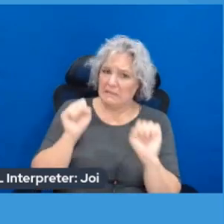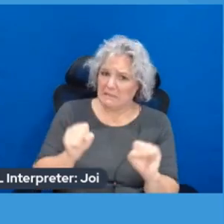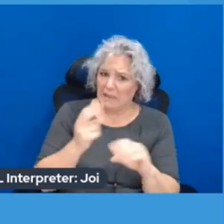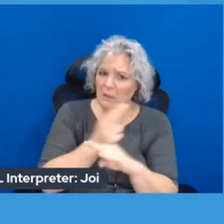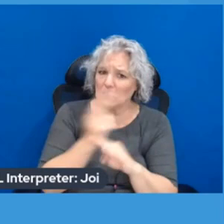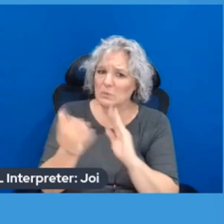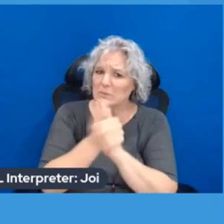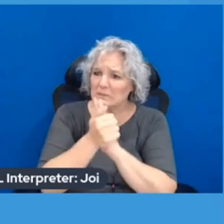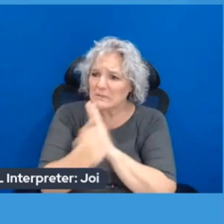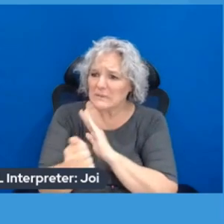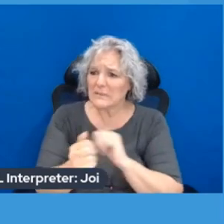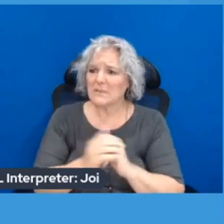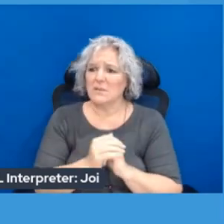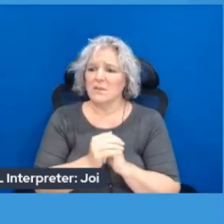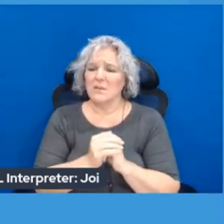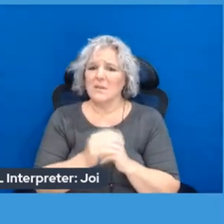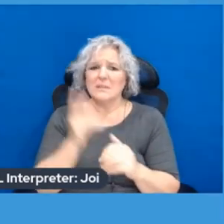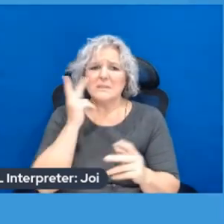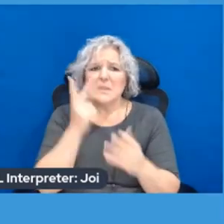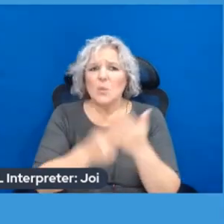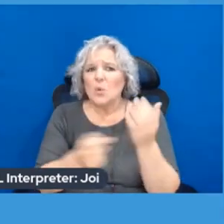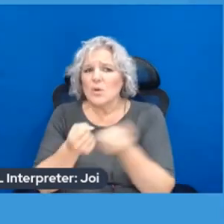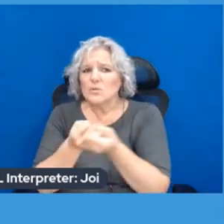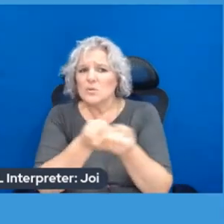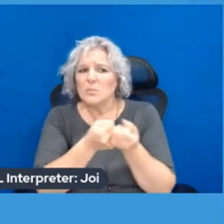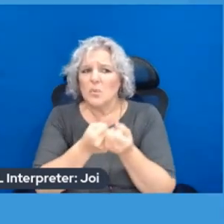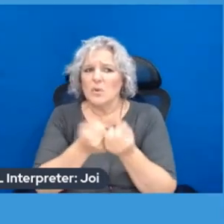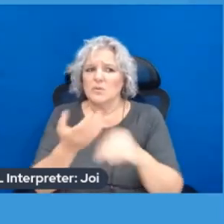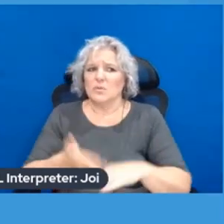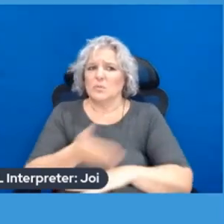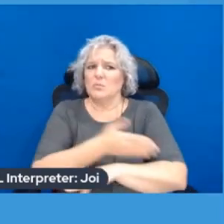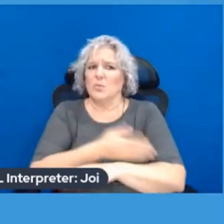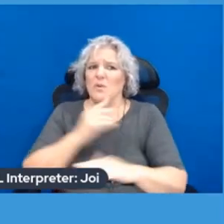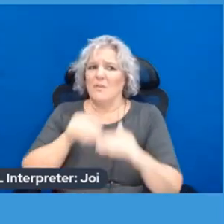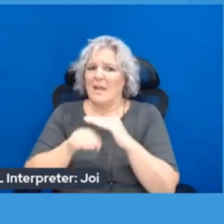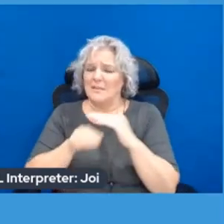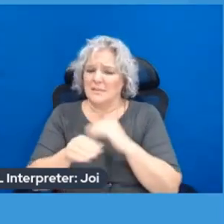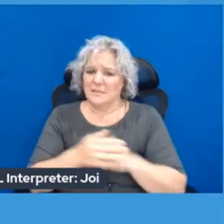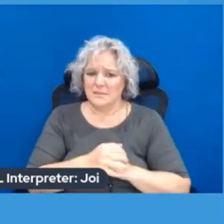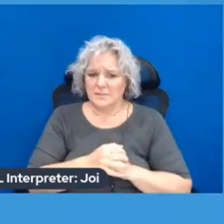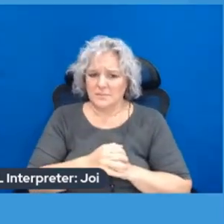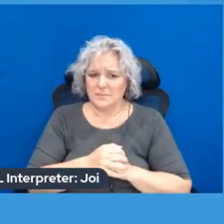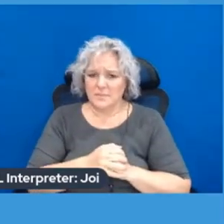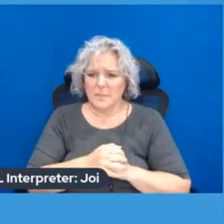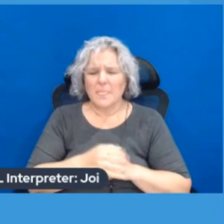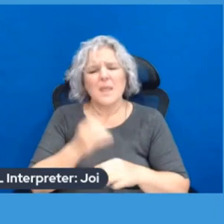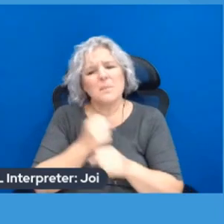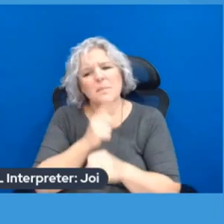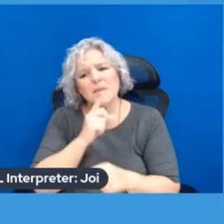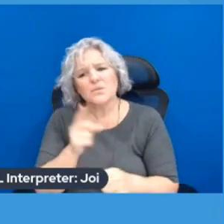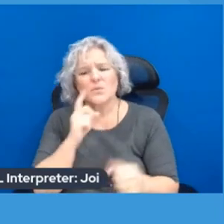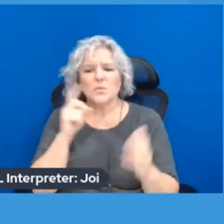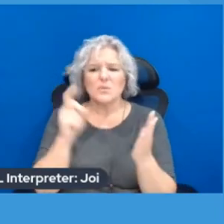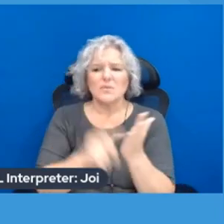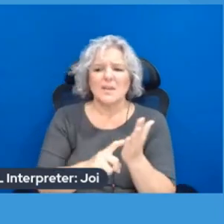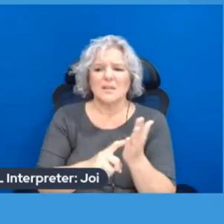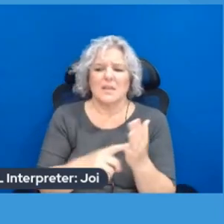for increasing access to technology if needed. Be sure to recognize the current family context